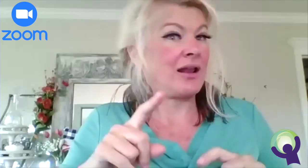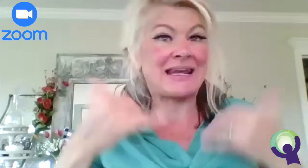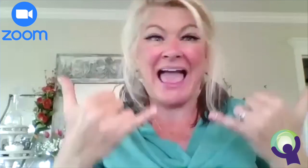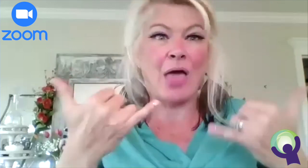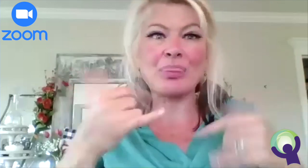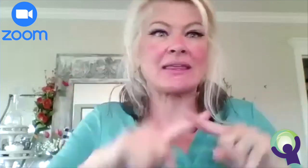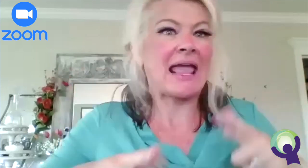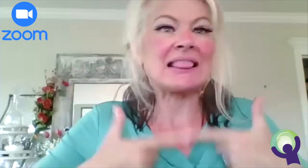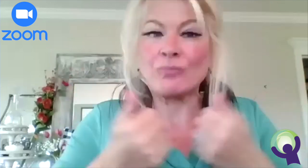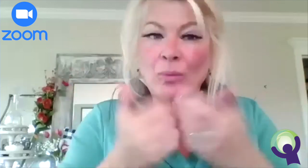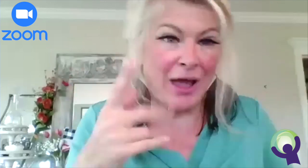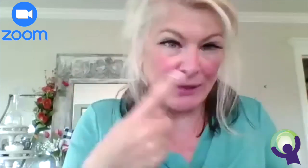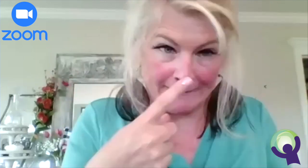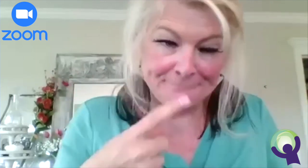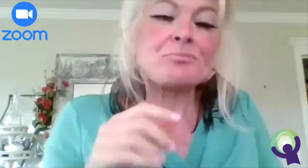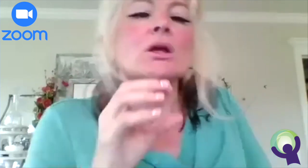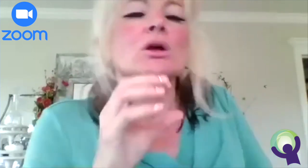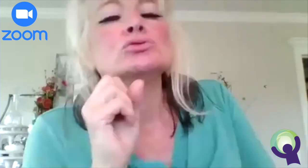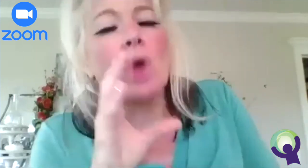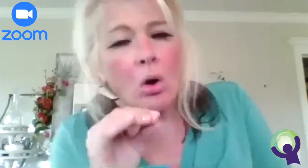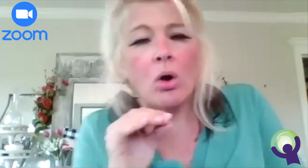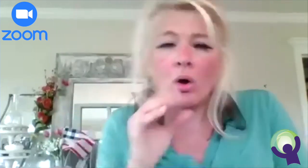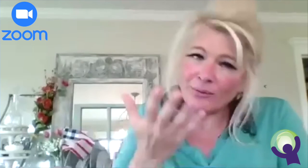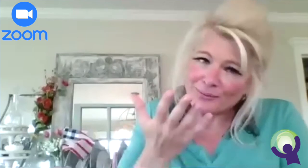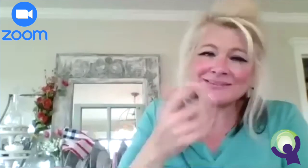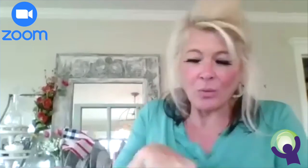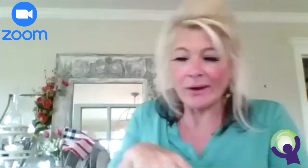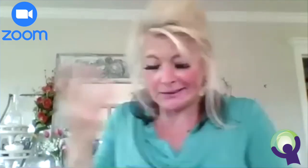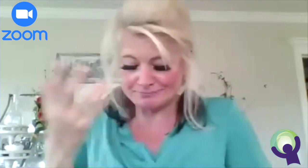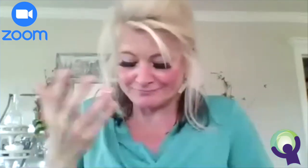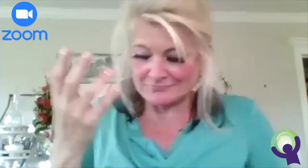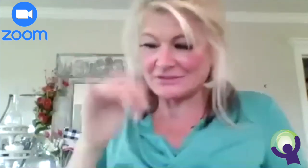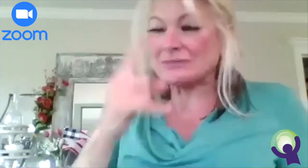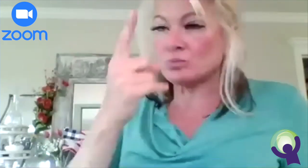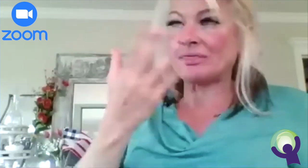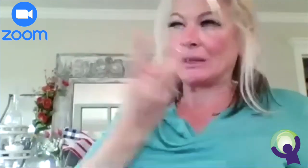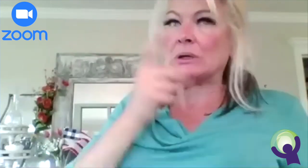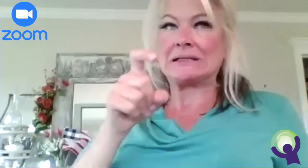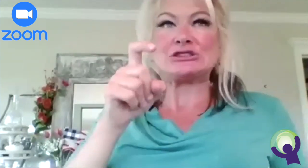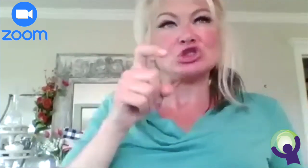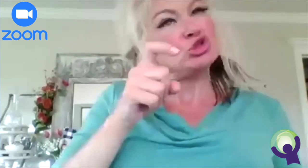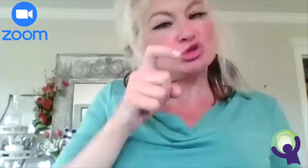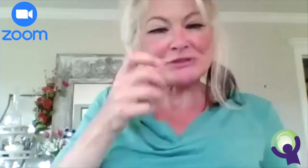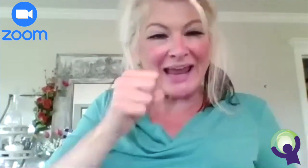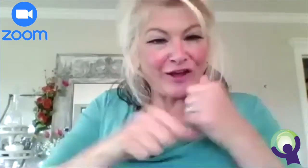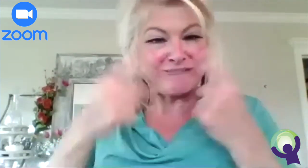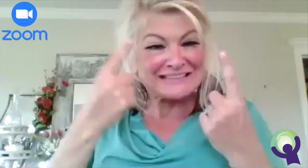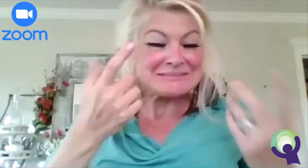he was a little different but now they can't live without him. So that is one thing that we we